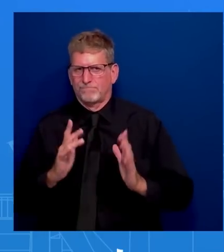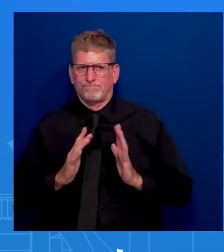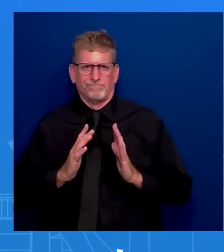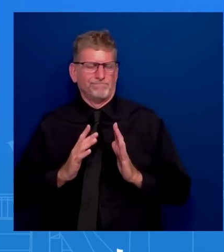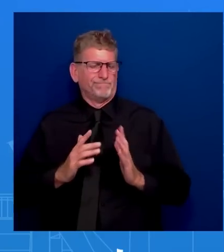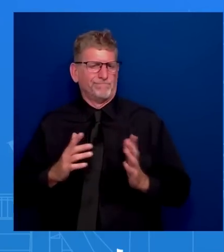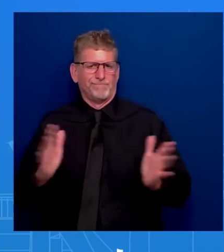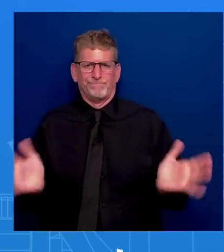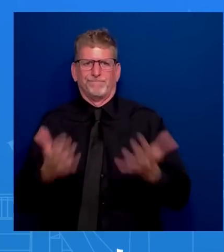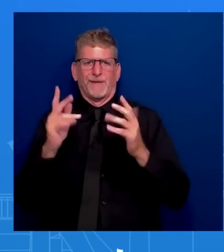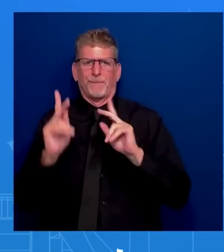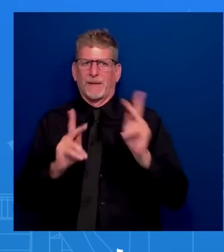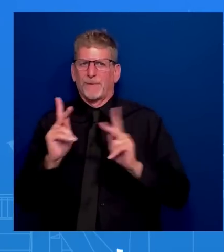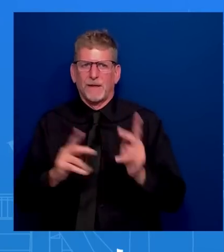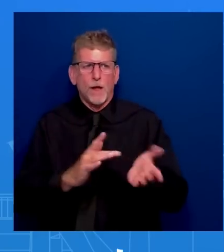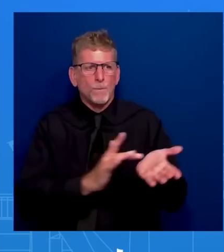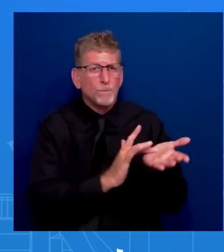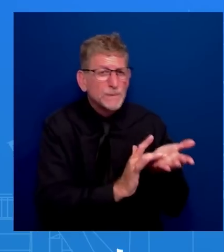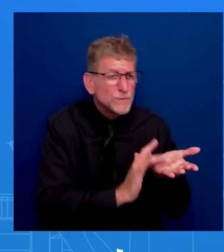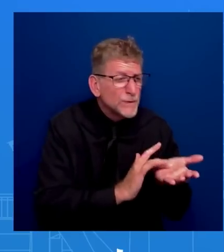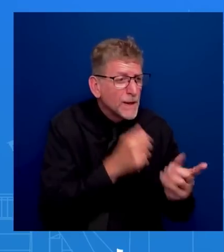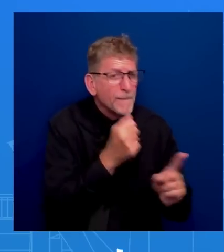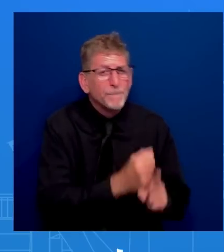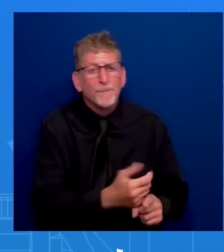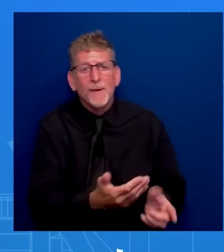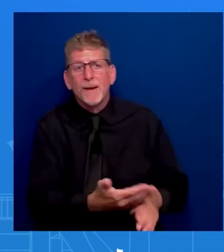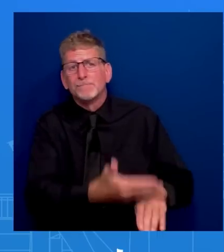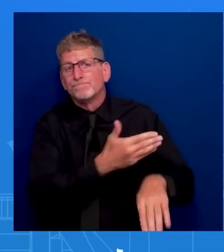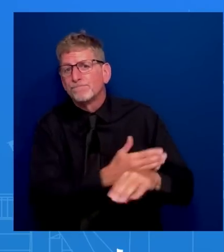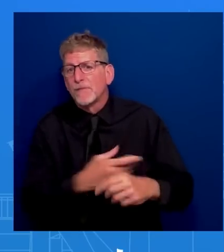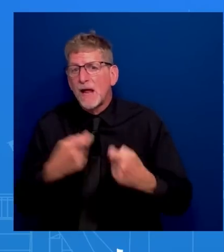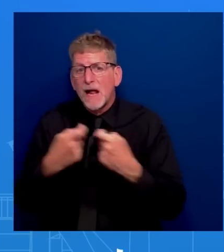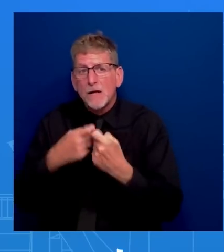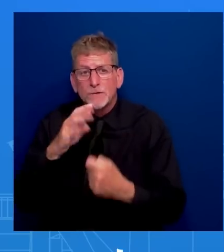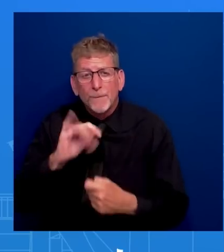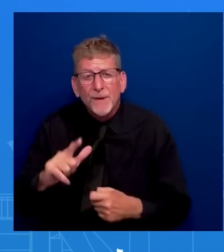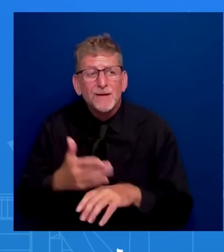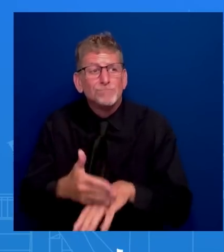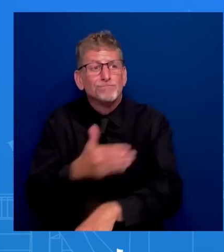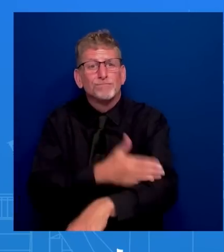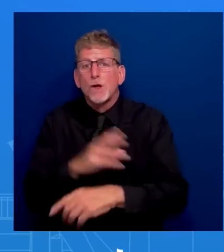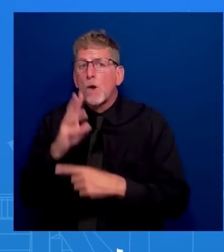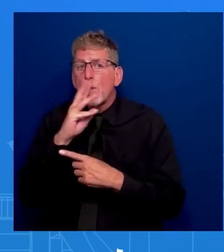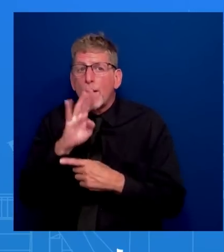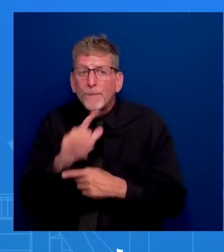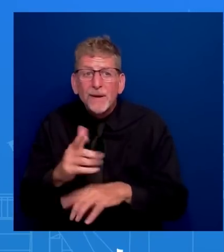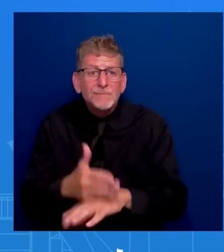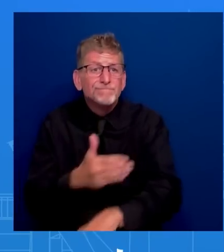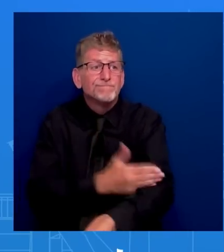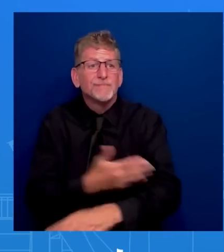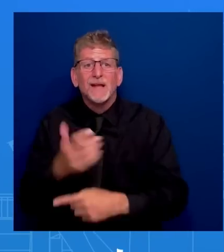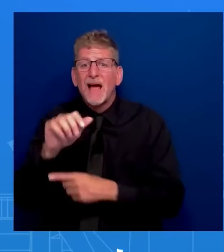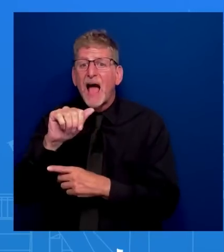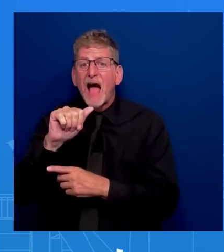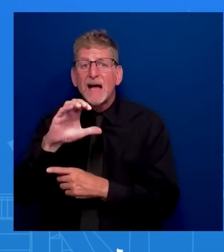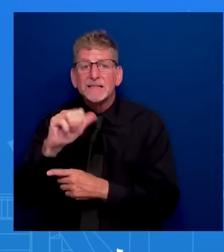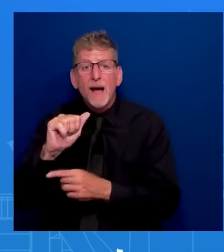and we think about ACA bringing down the premiums for folks. That's going to make a difference in people's lives.